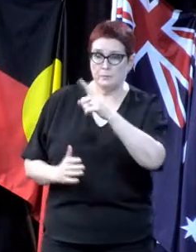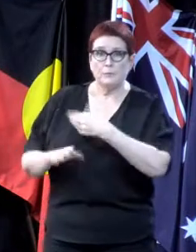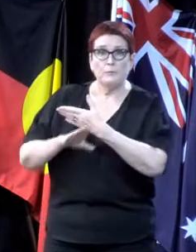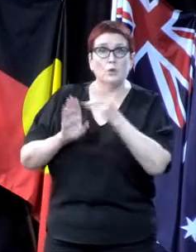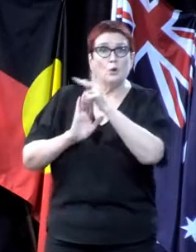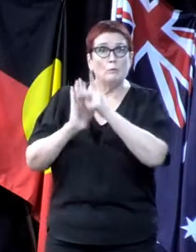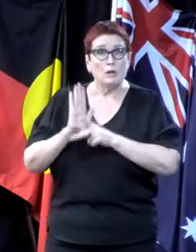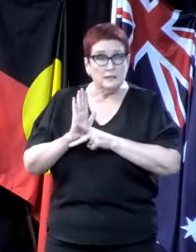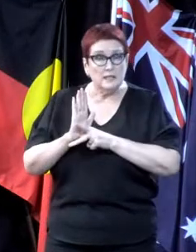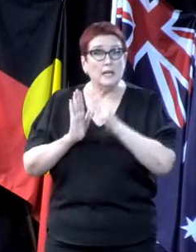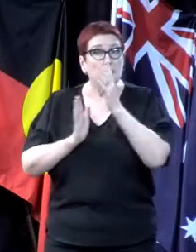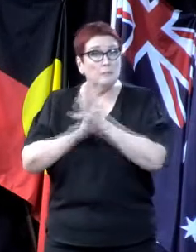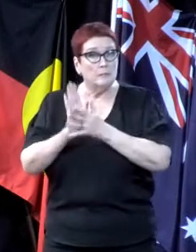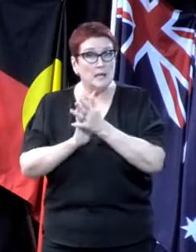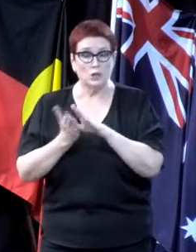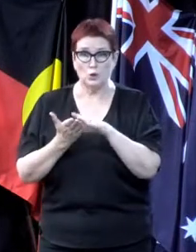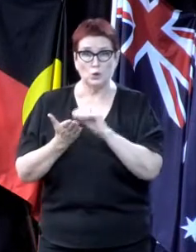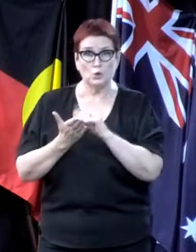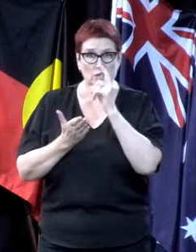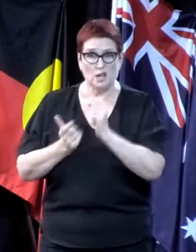to attend their local high school with the support,